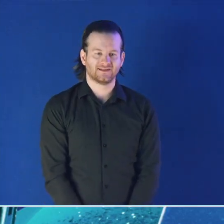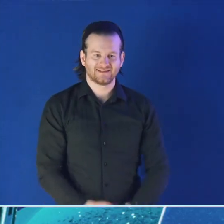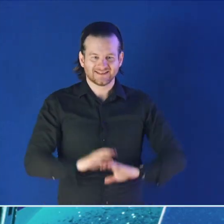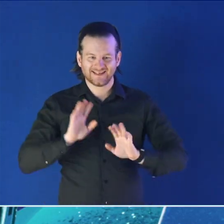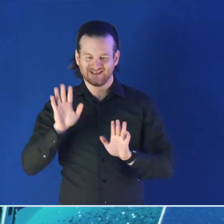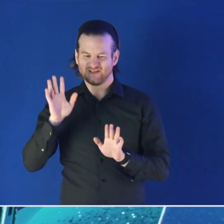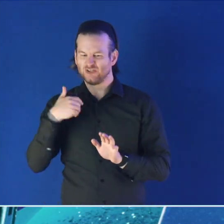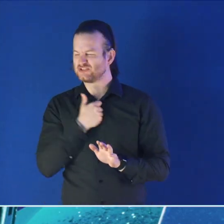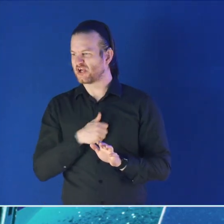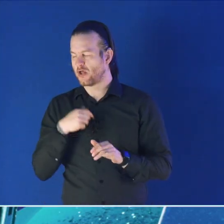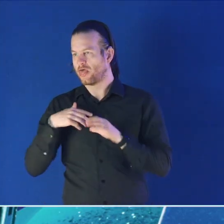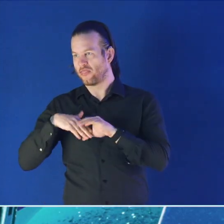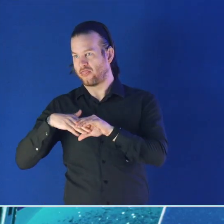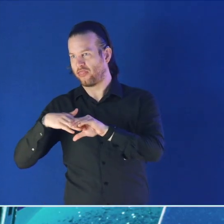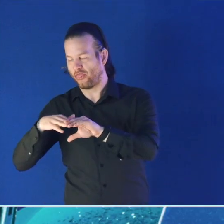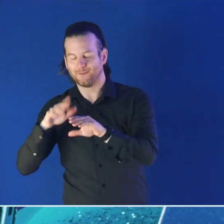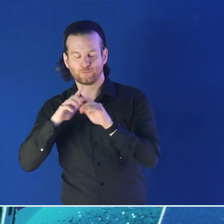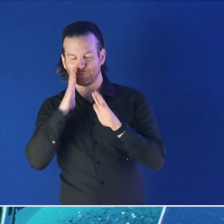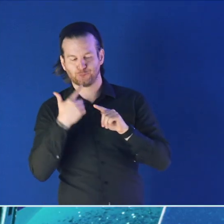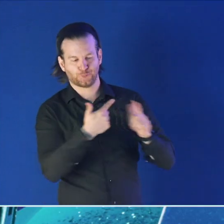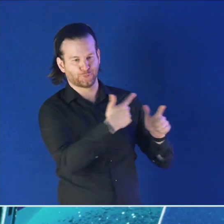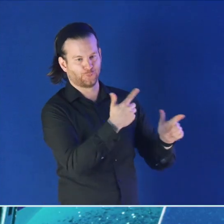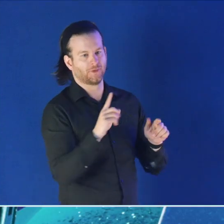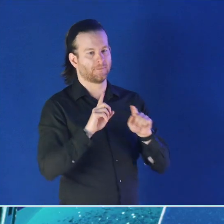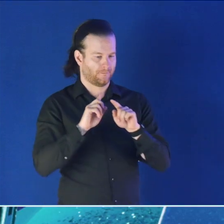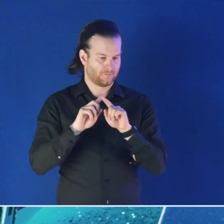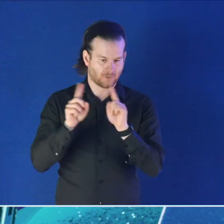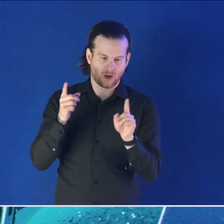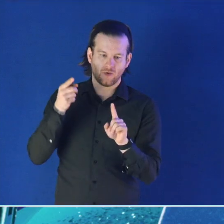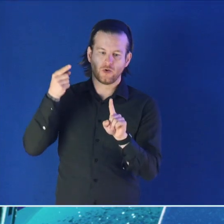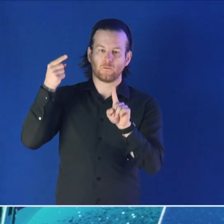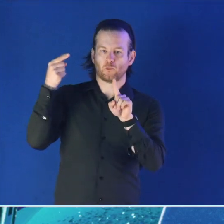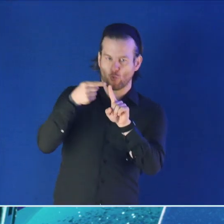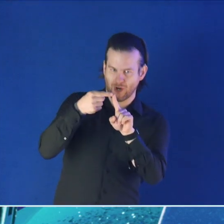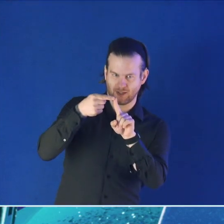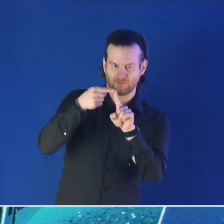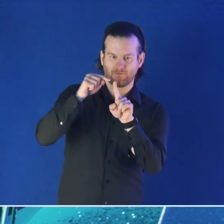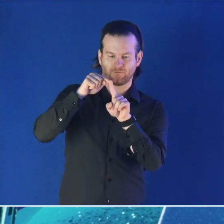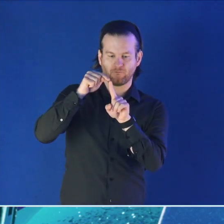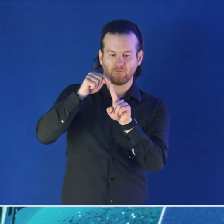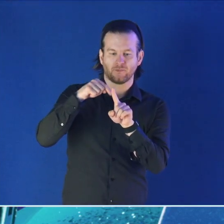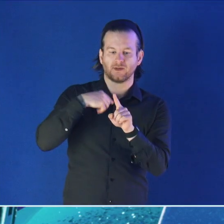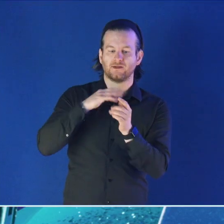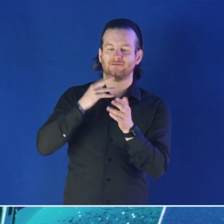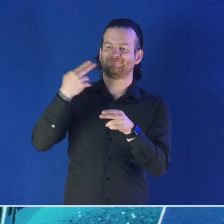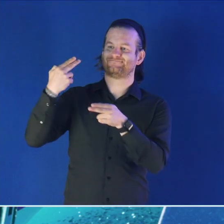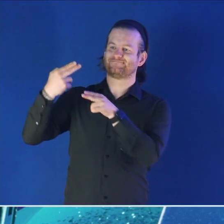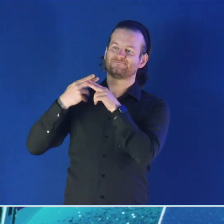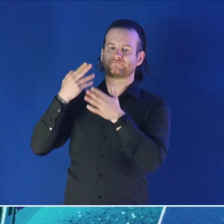But the point is, when I was named CEO of the World Cup Organizing Committee for Seattle,